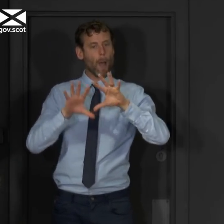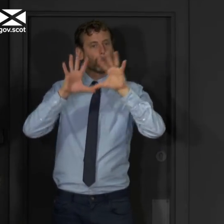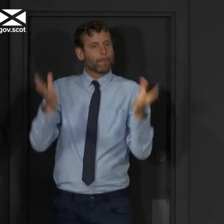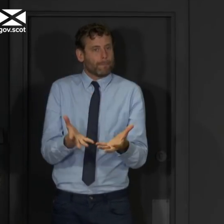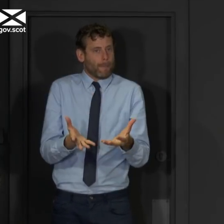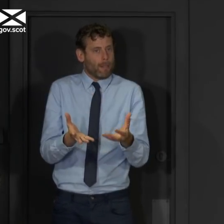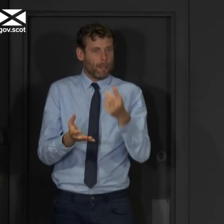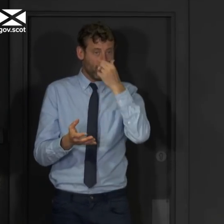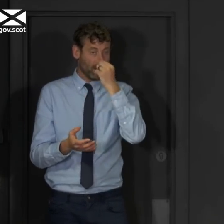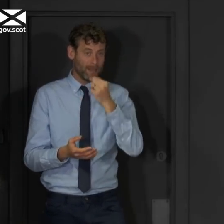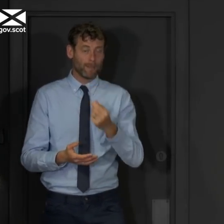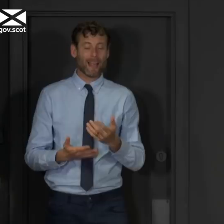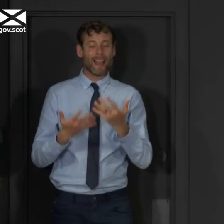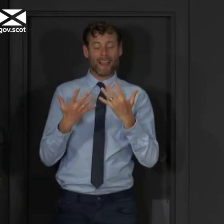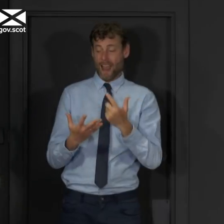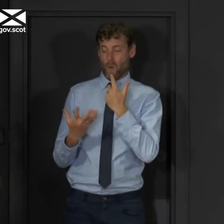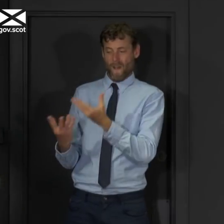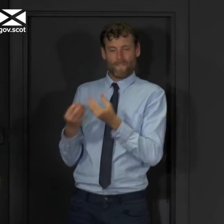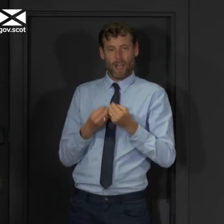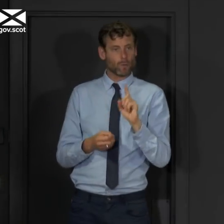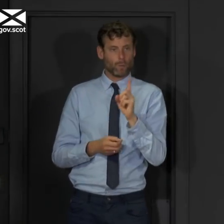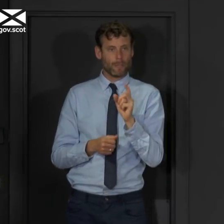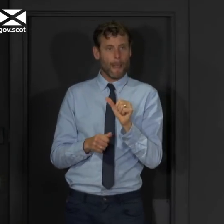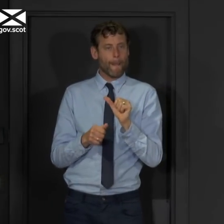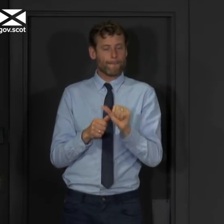was better to do what we have done, allow people to meet one other household outdoors.